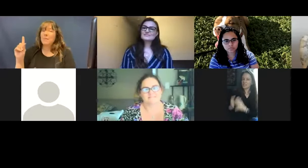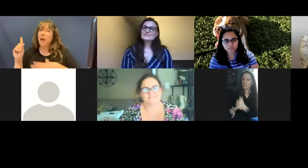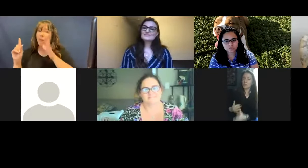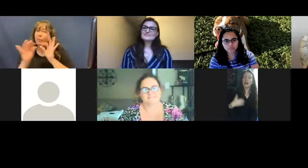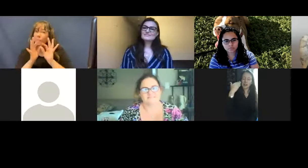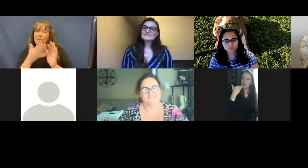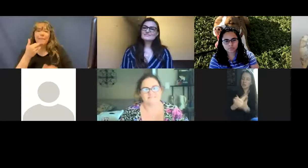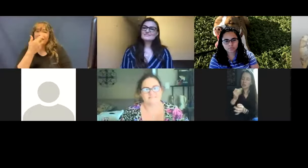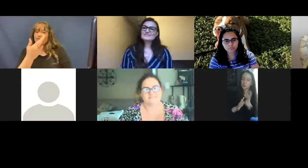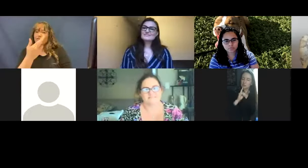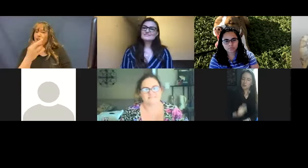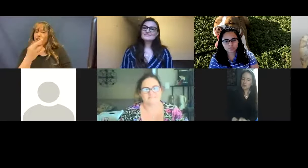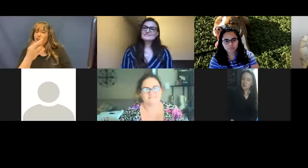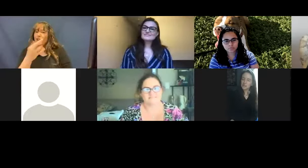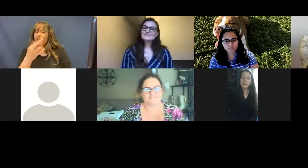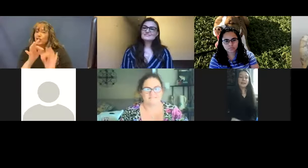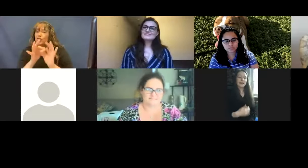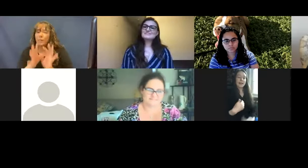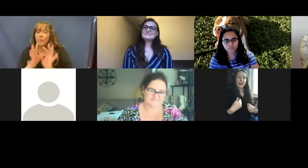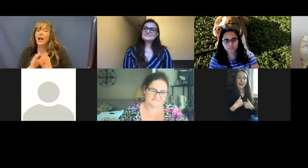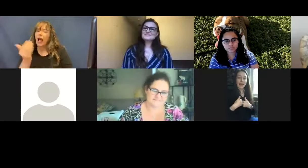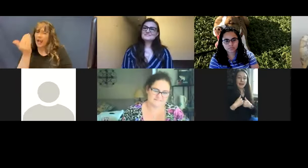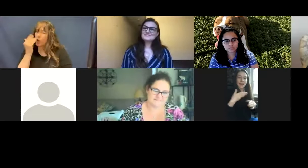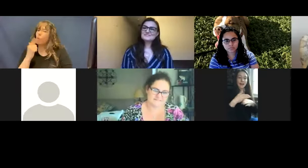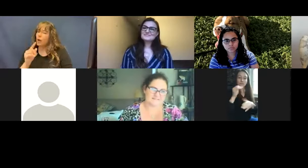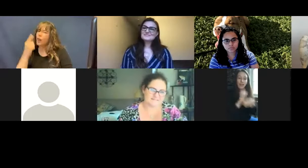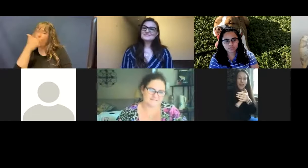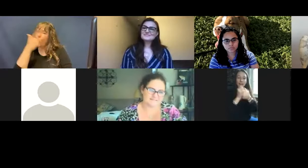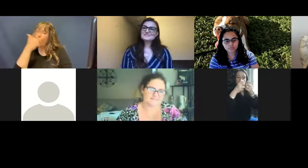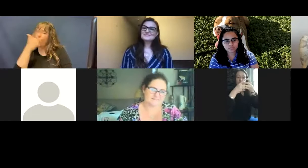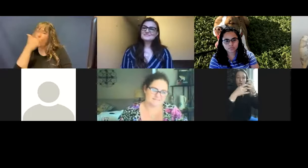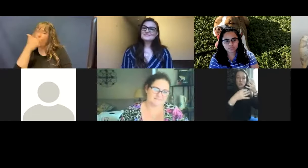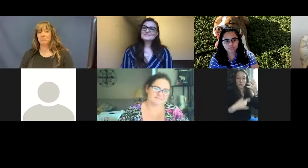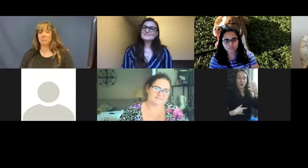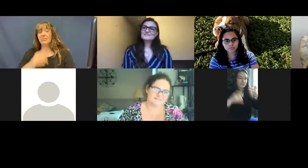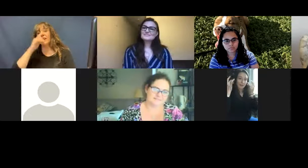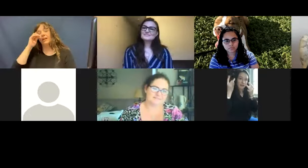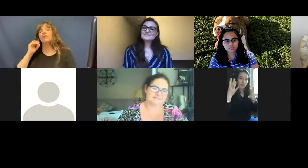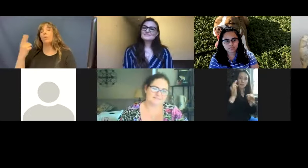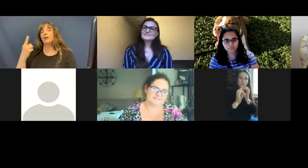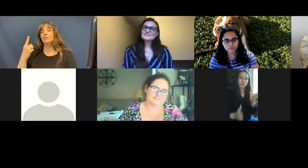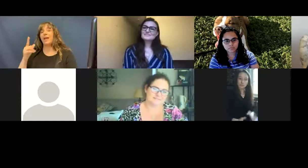an interpreter. I know who good interpreters are. And I had, after that, a slew of terrible